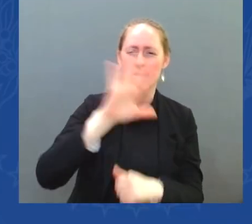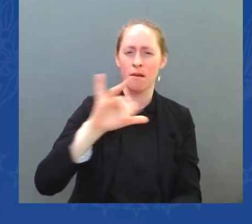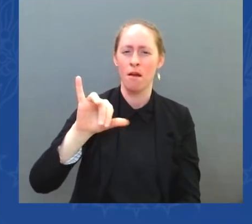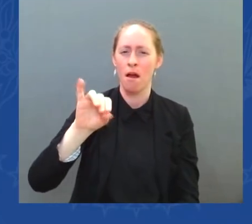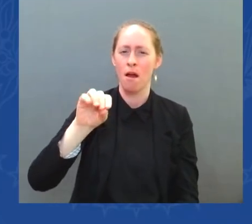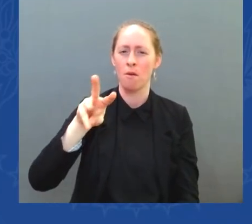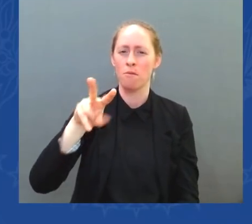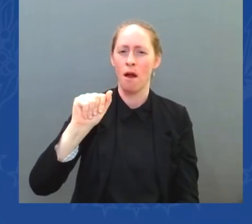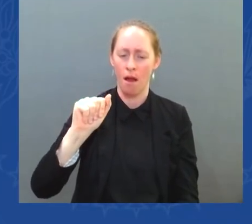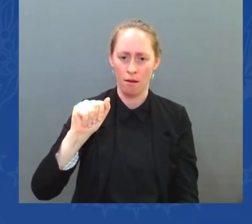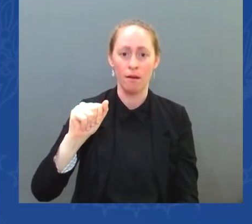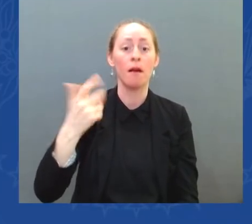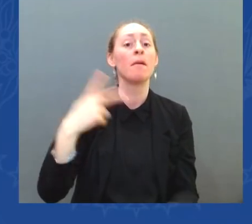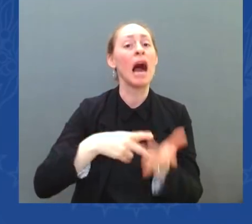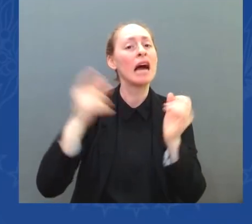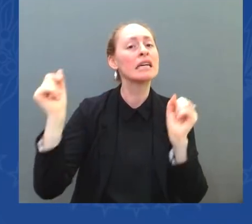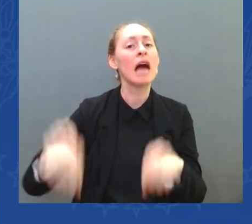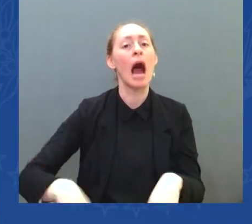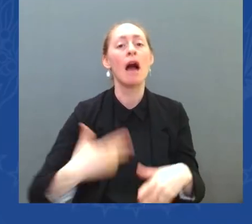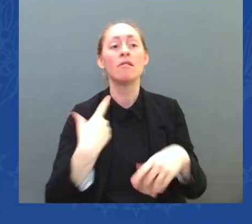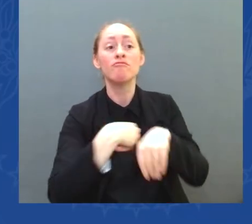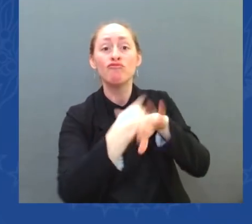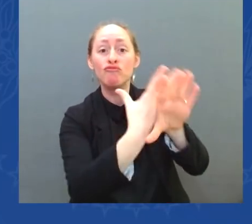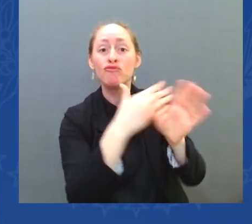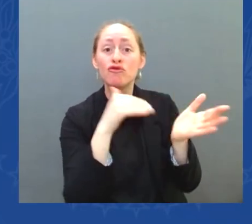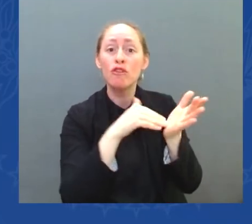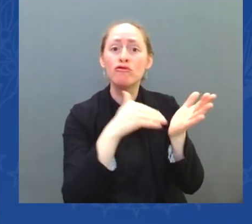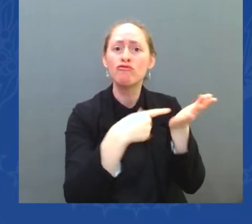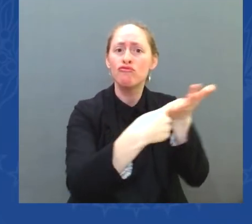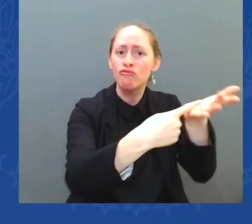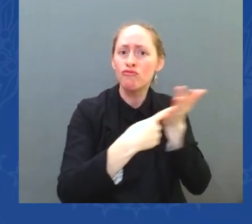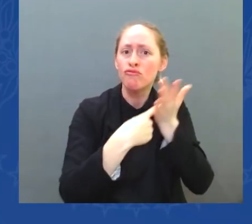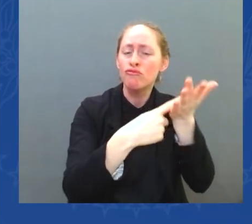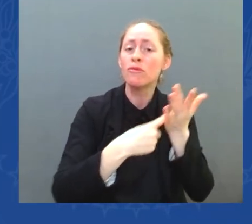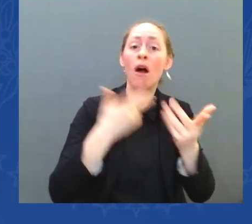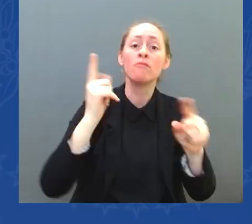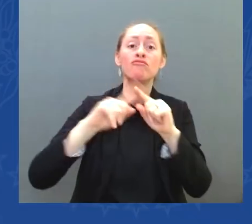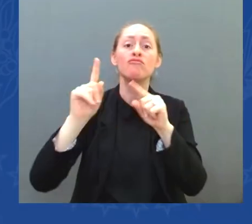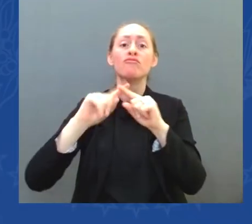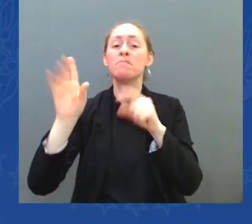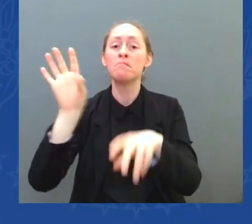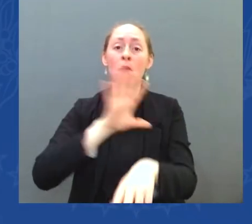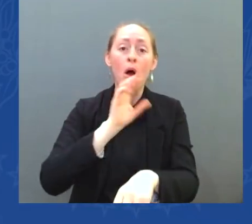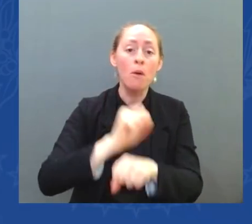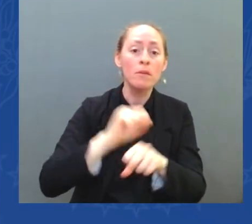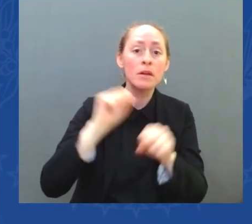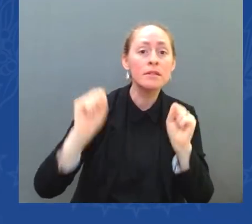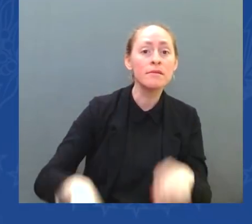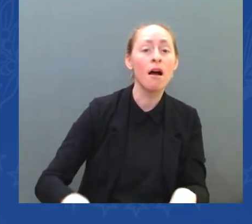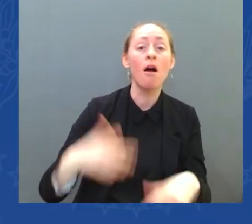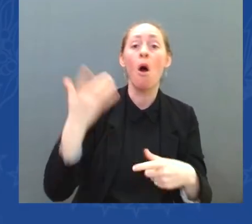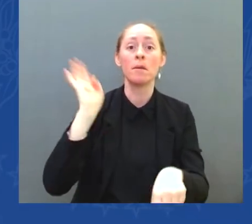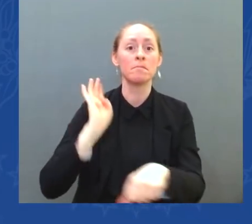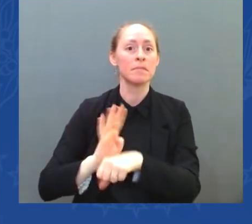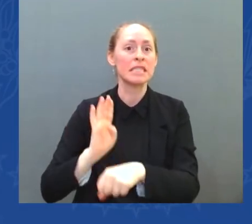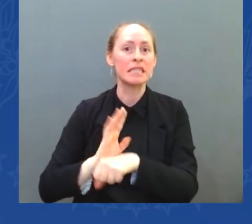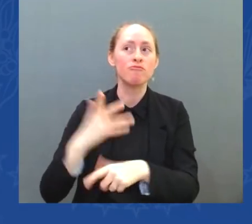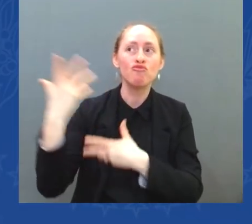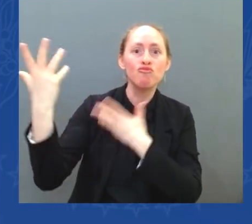that want to be able to sell in bigger markets. In the 21st century in America, no parent ever should have to pull into McDonald's